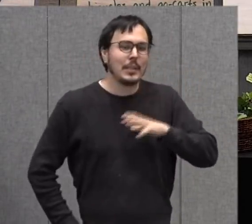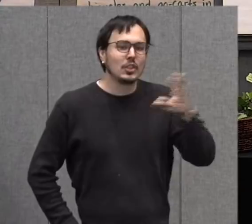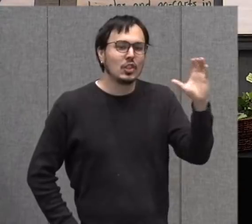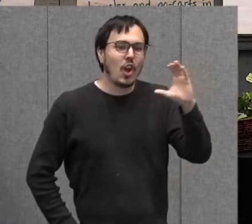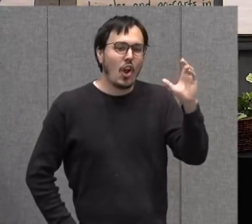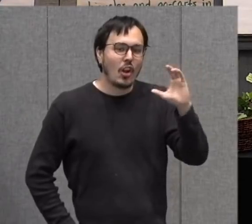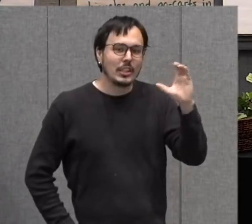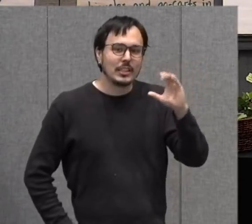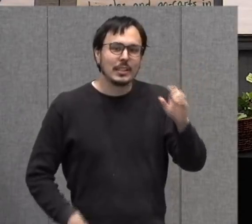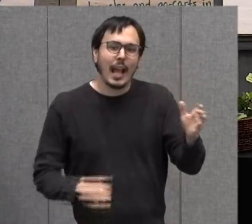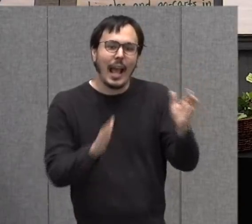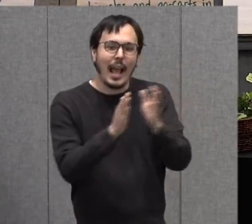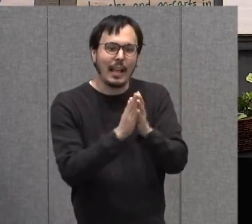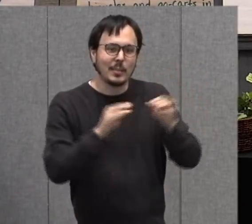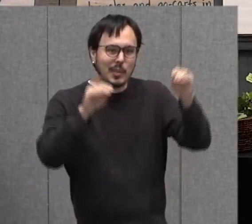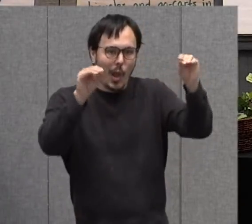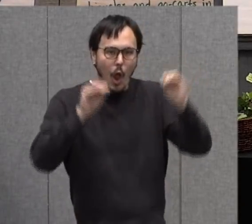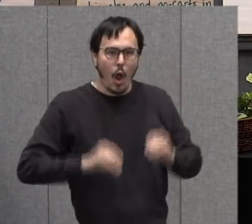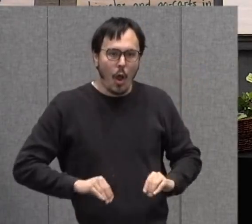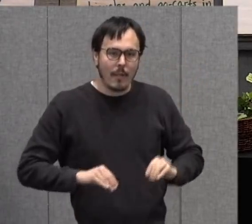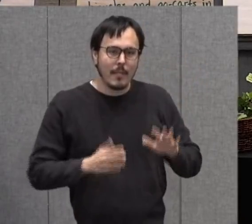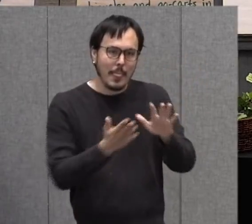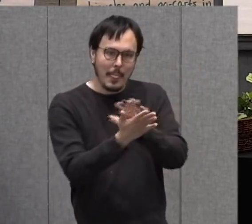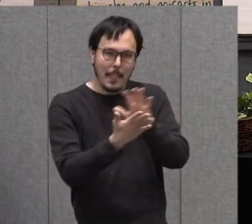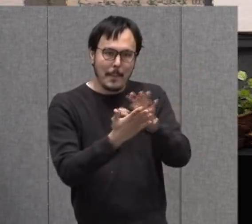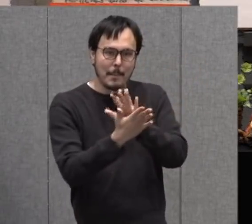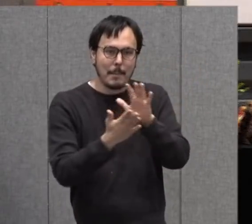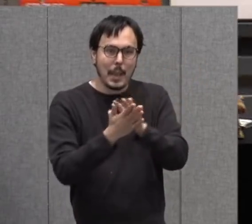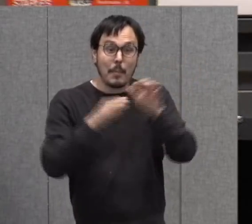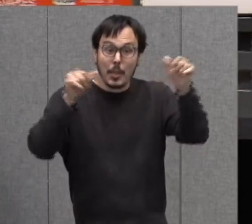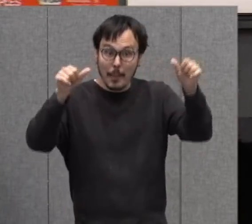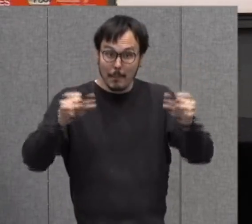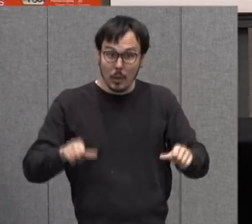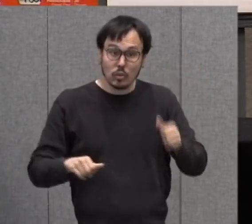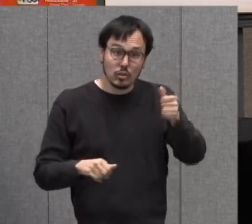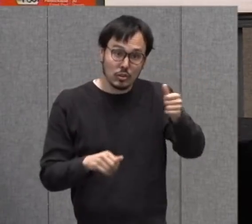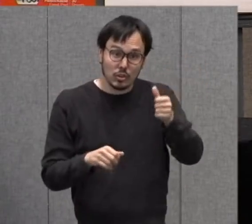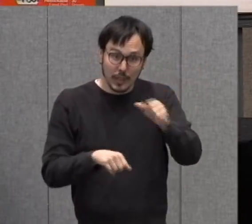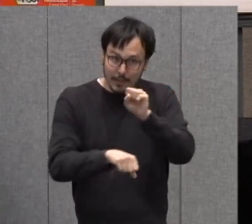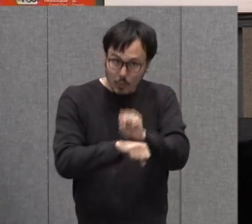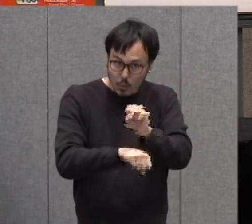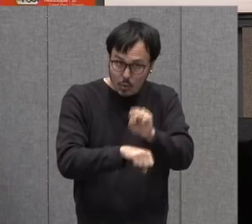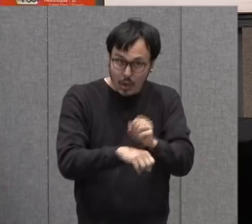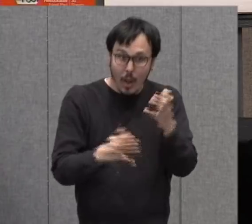the sheets off of her problem that you guys were working on 'cause she wanted you to see the visual